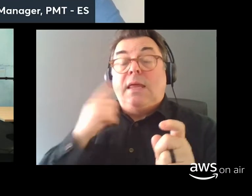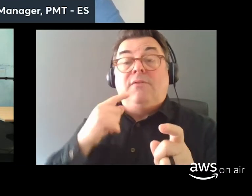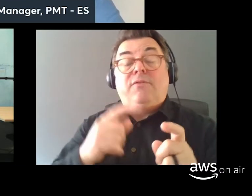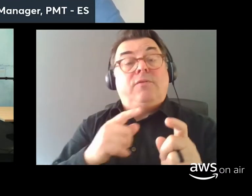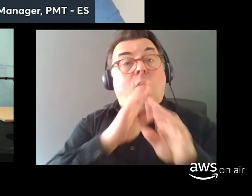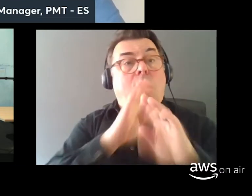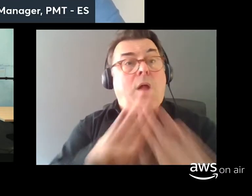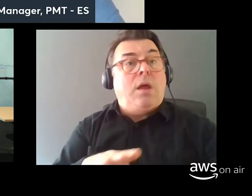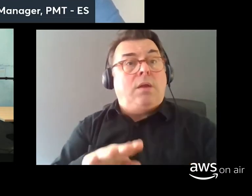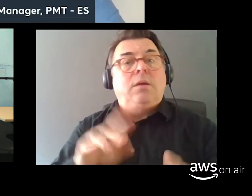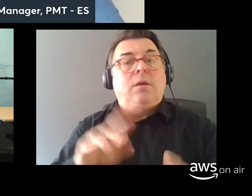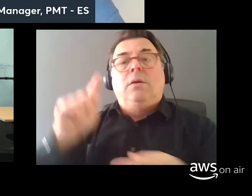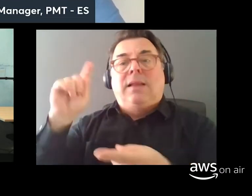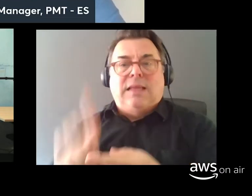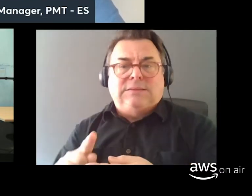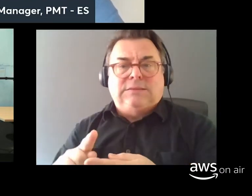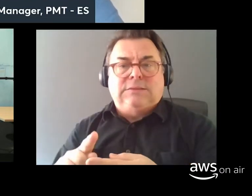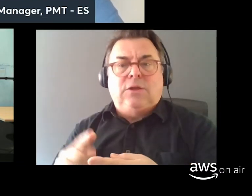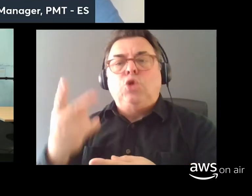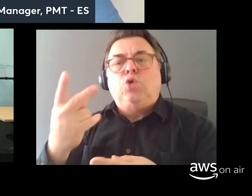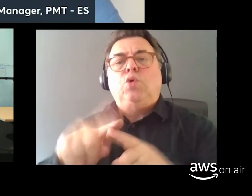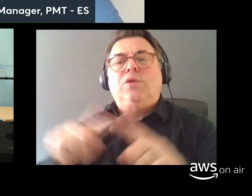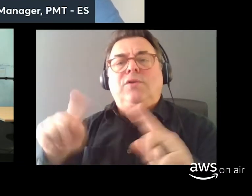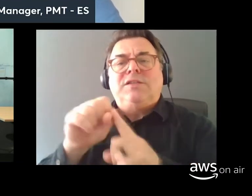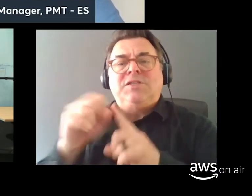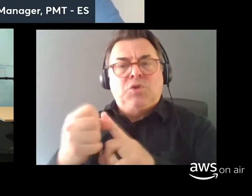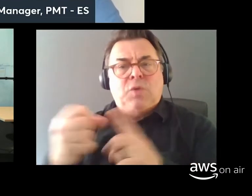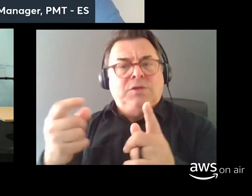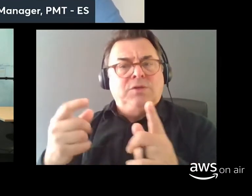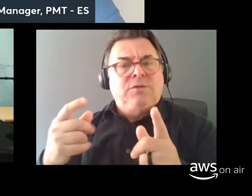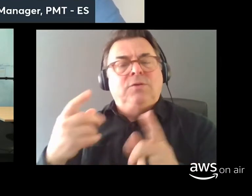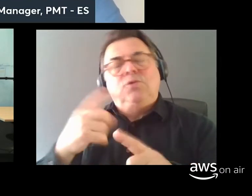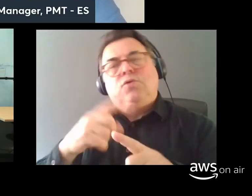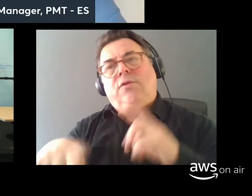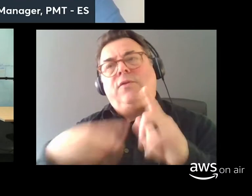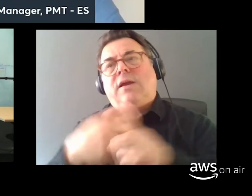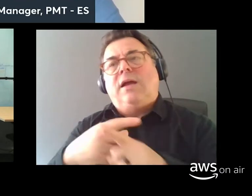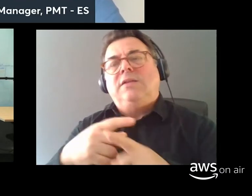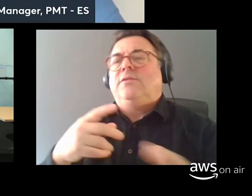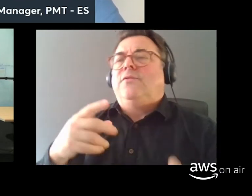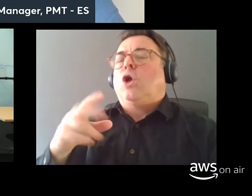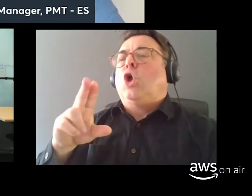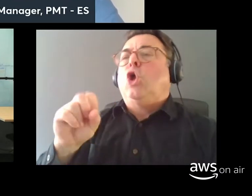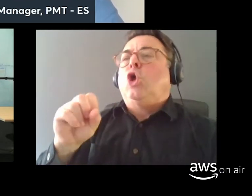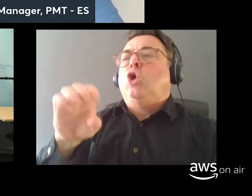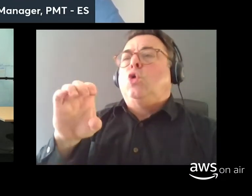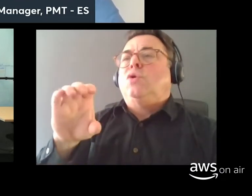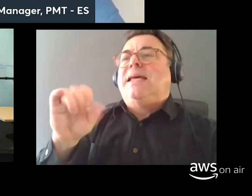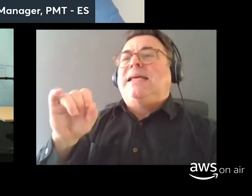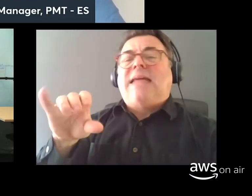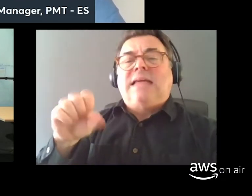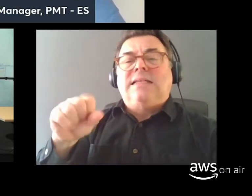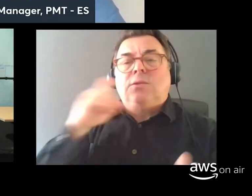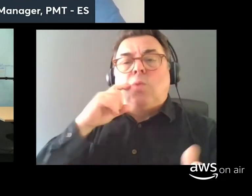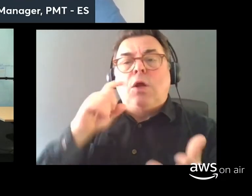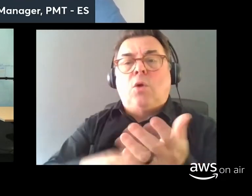So those are two use cases in addition to the typical use cases that we see for Serverless, that could be very interesting